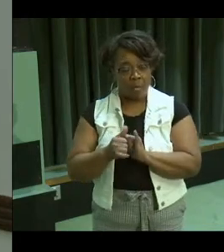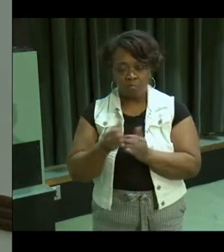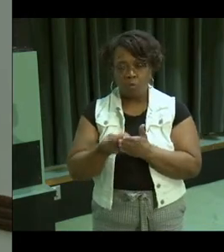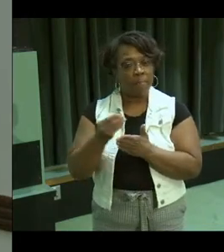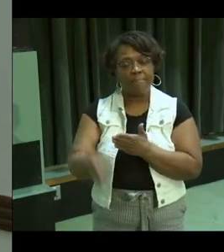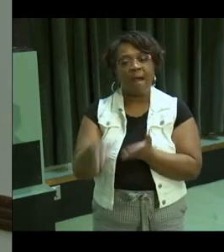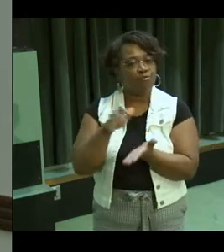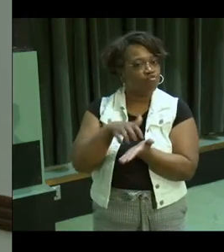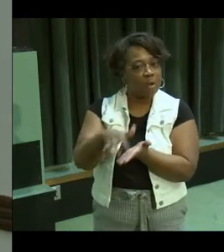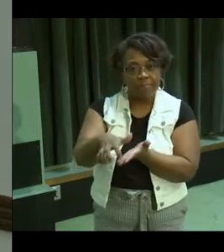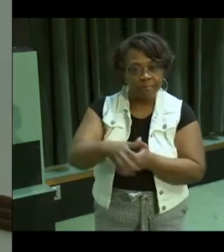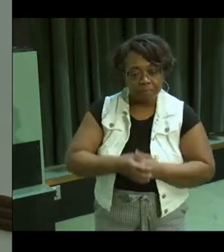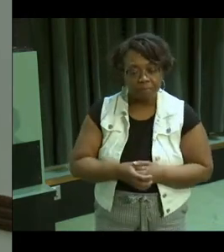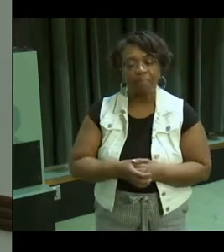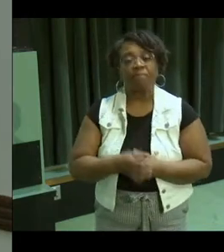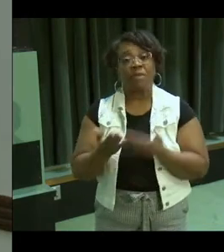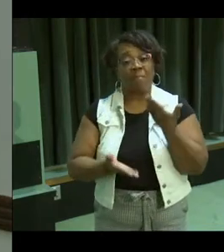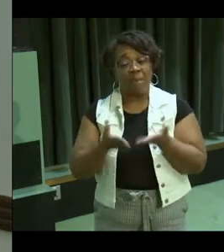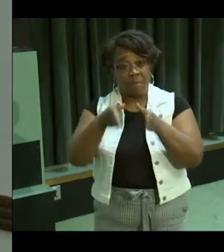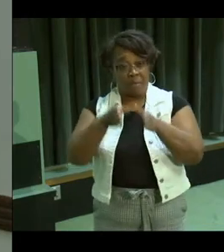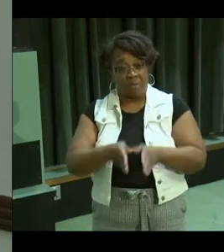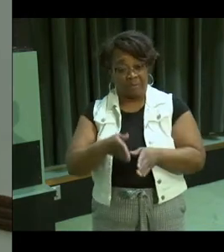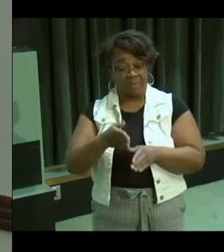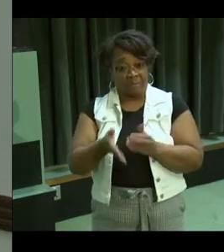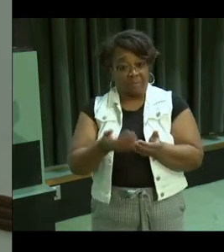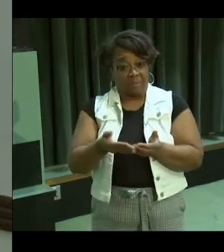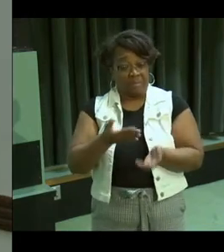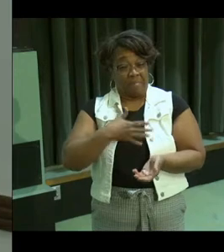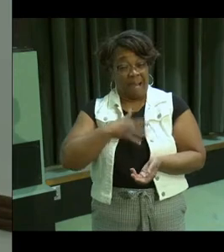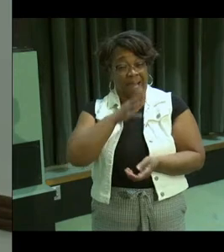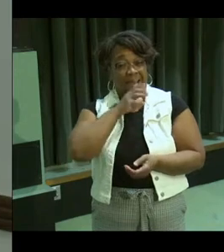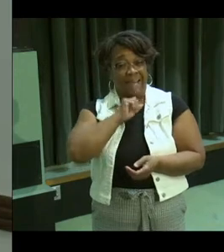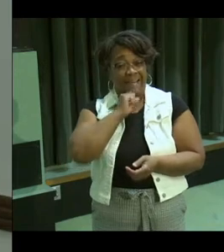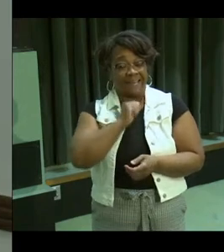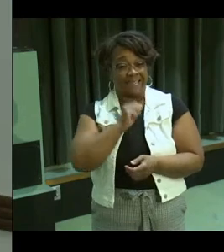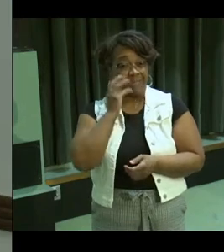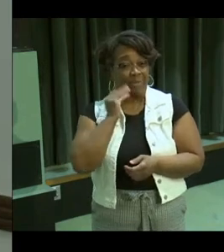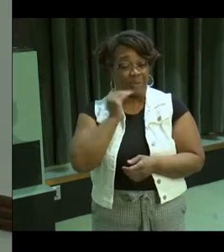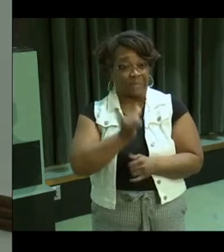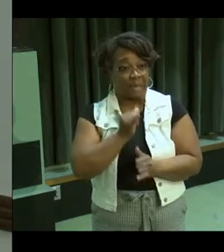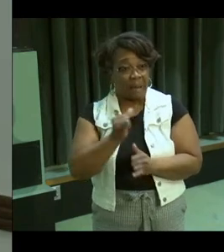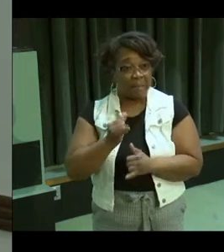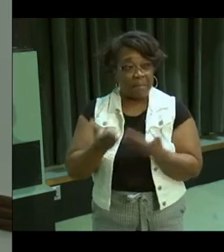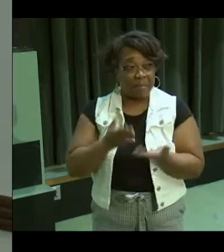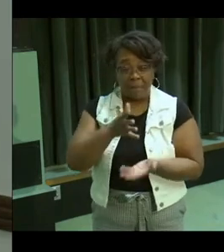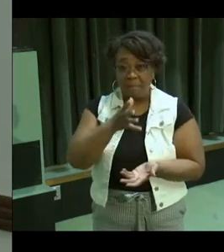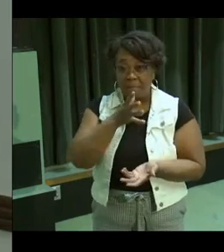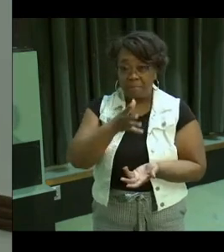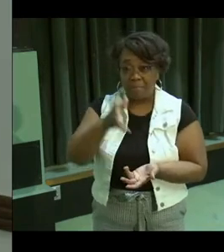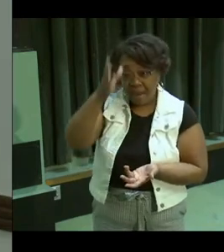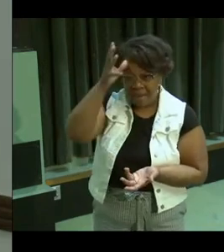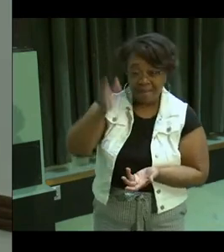somebody around my age had the same experience, I don't know,